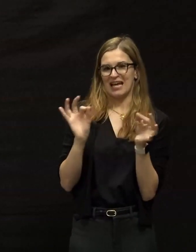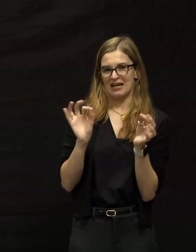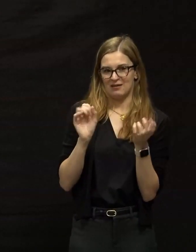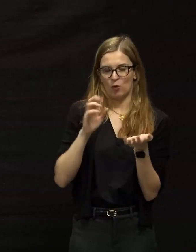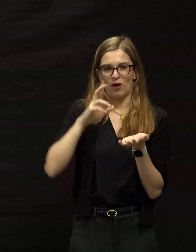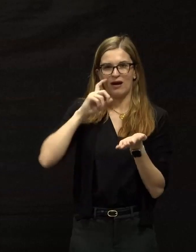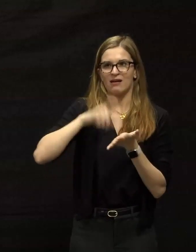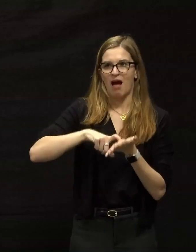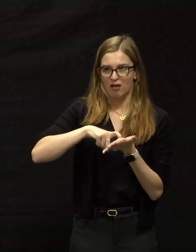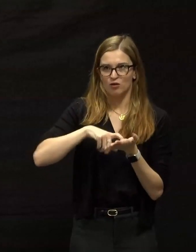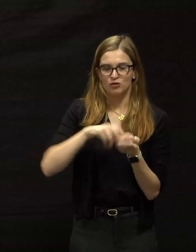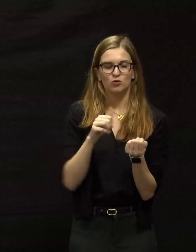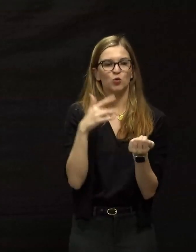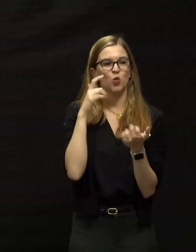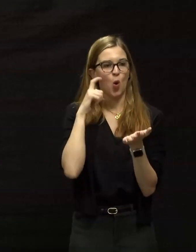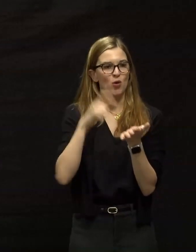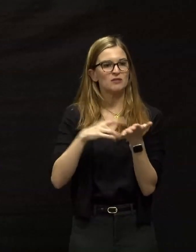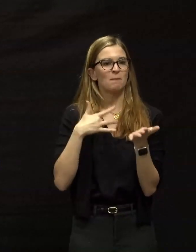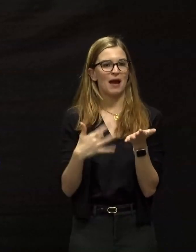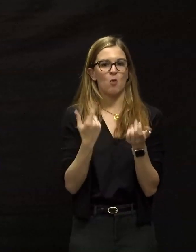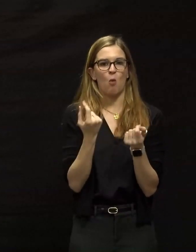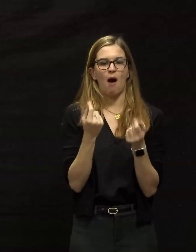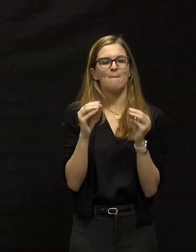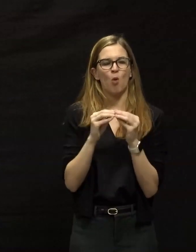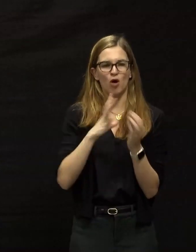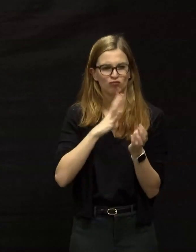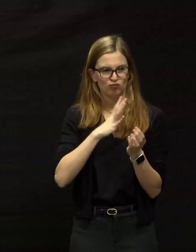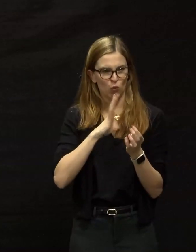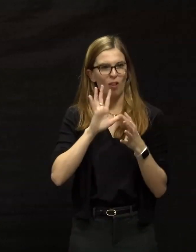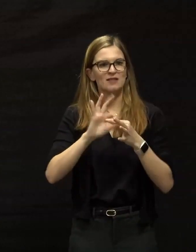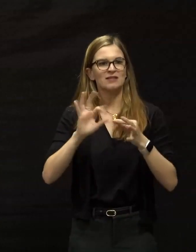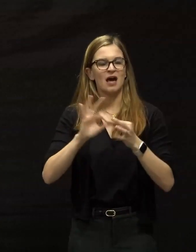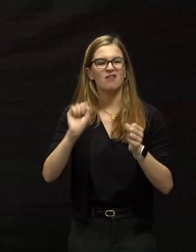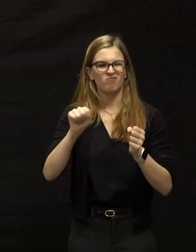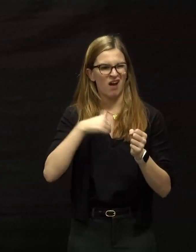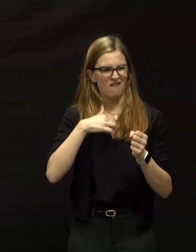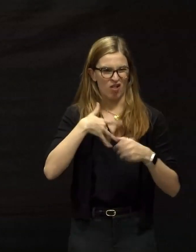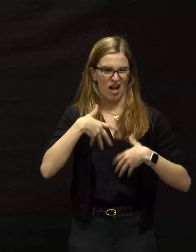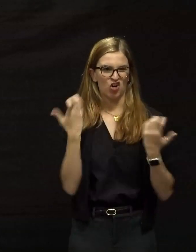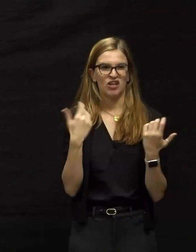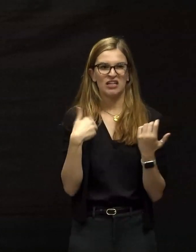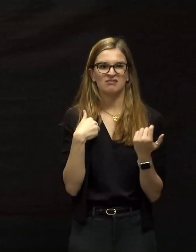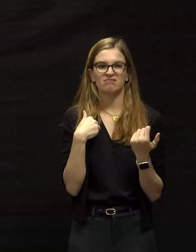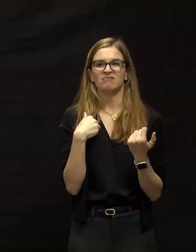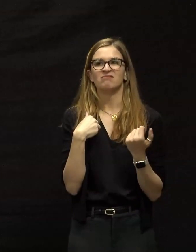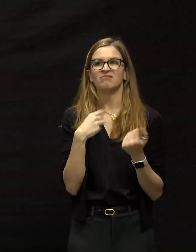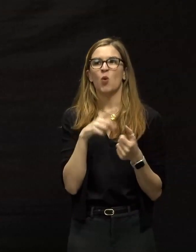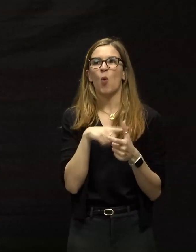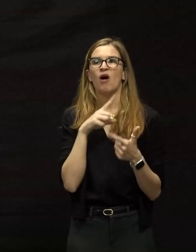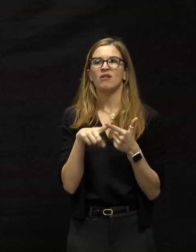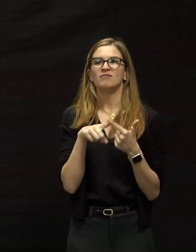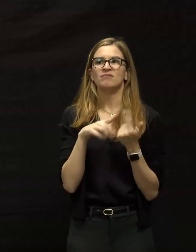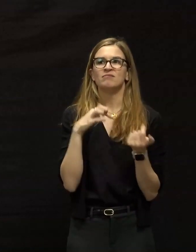It can be harder to have them state things that refer to that or acknowledge. They might say, "I'm angry."